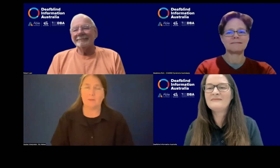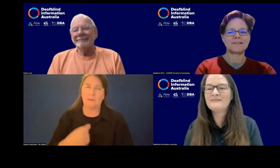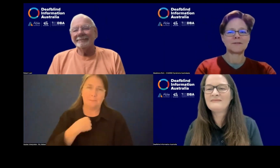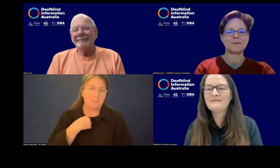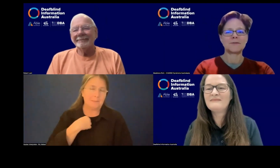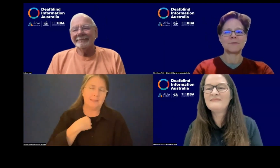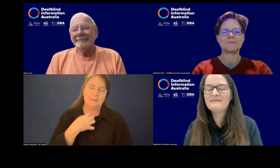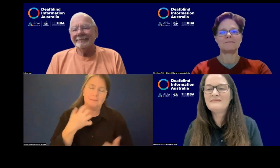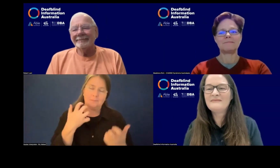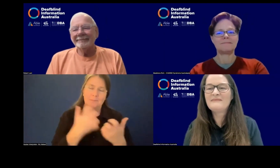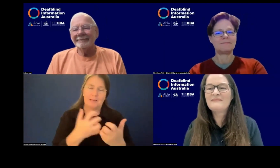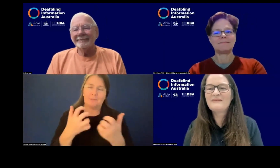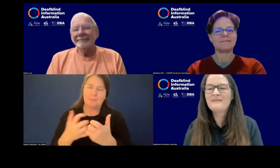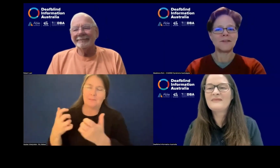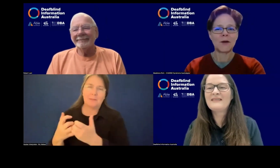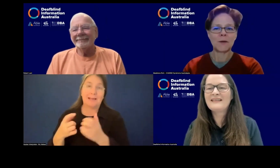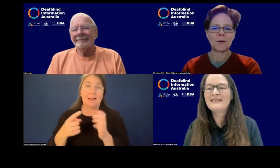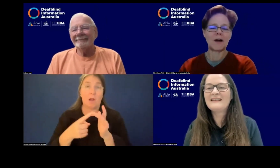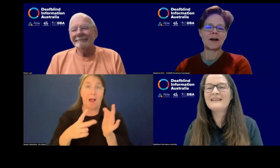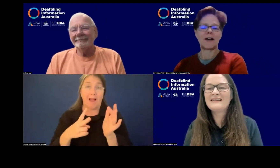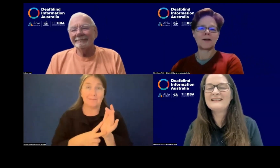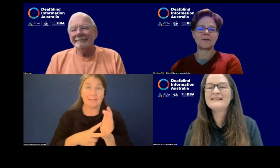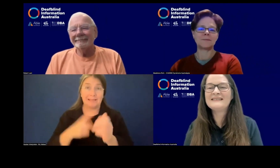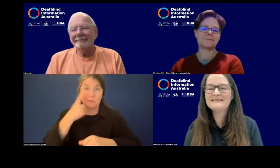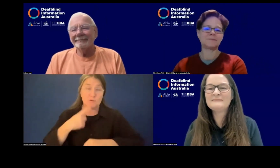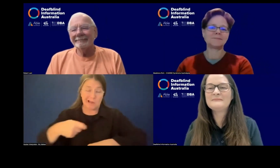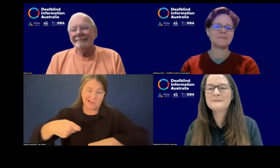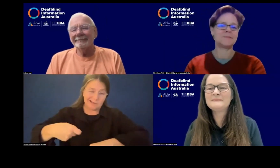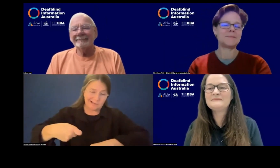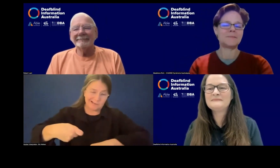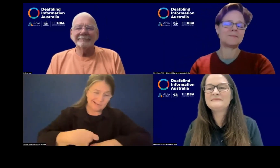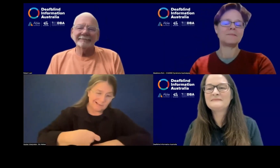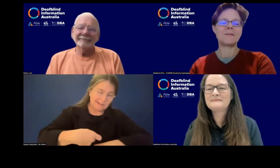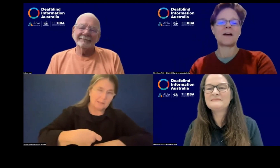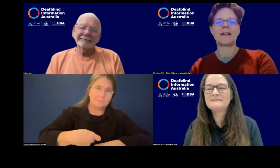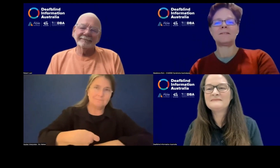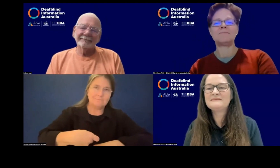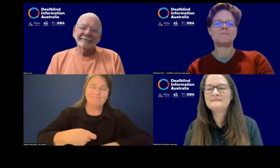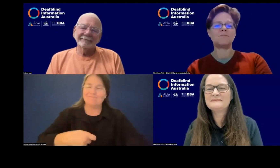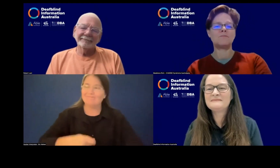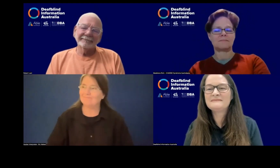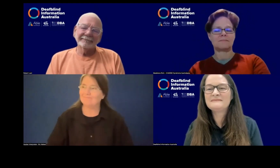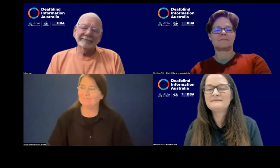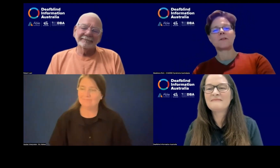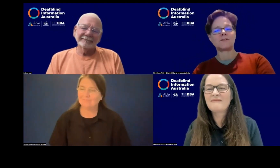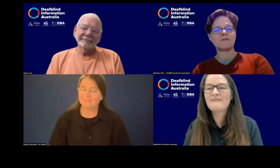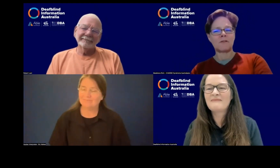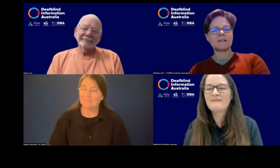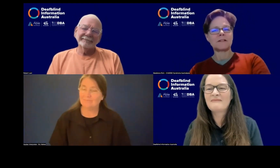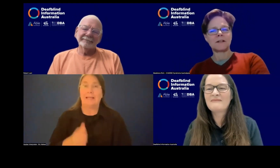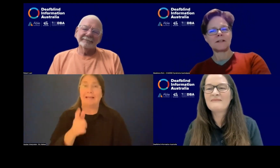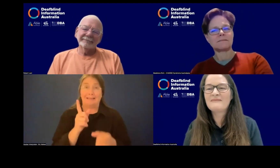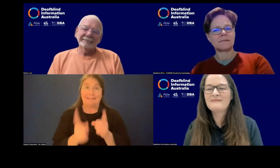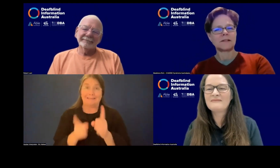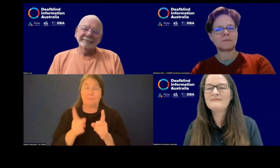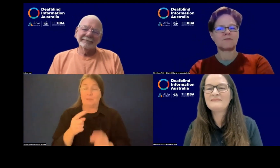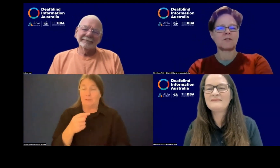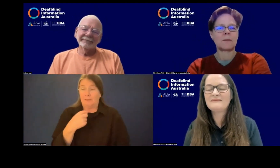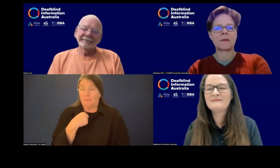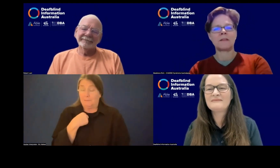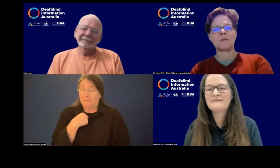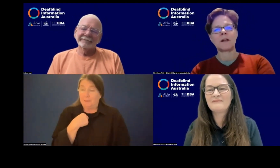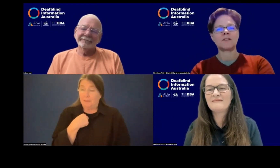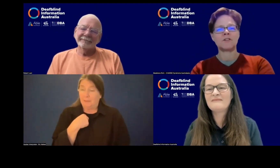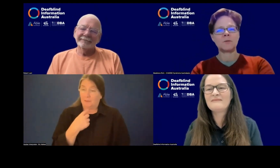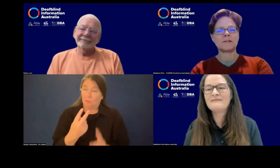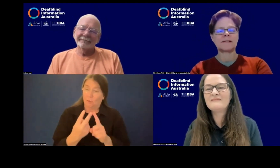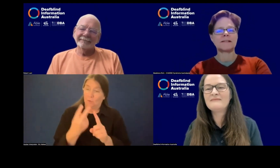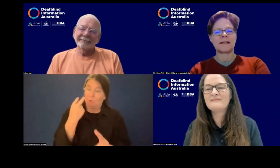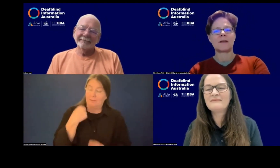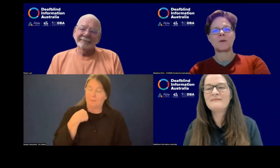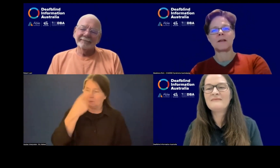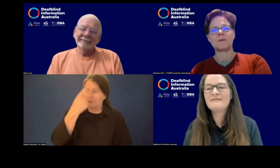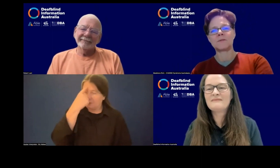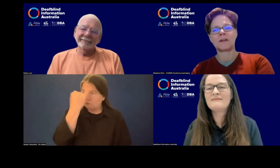I sometimes regret doing it, sometimes regret being the one who was there when he was being